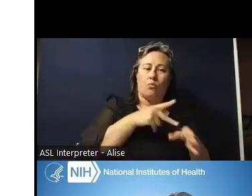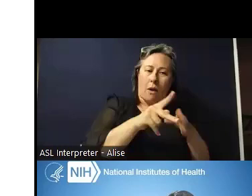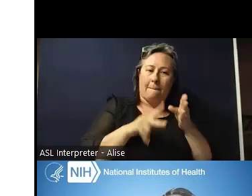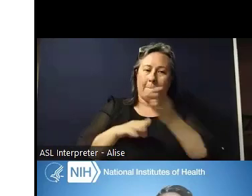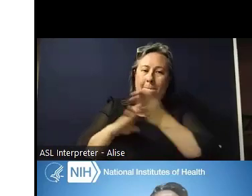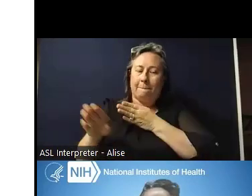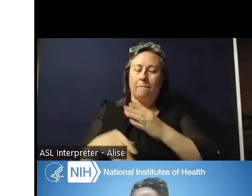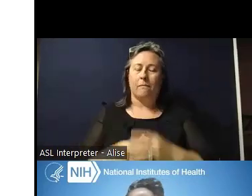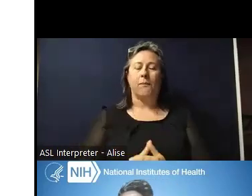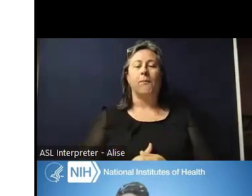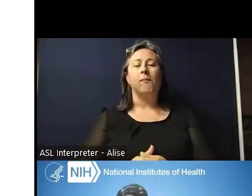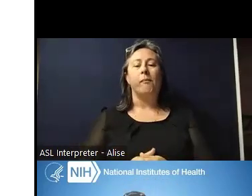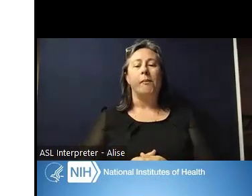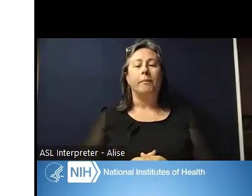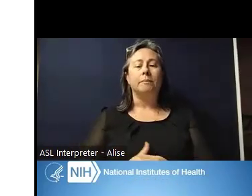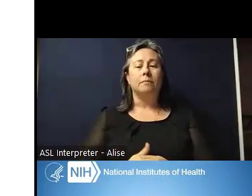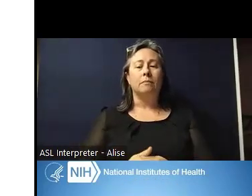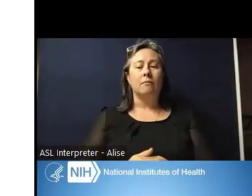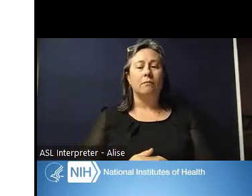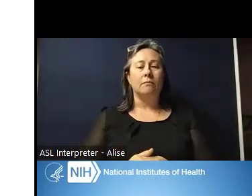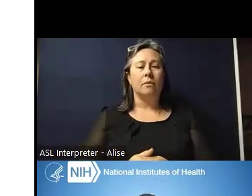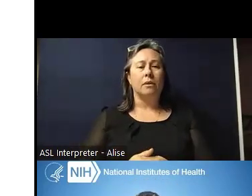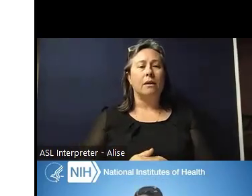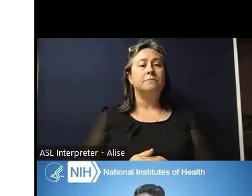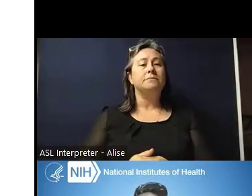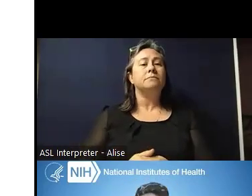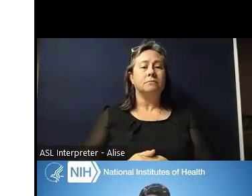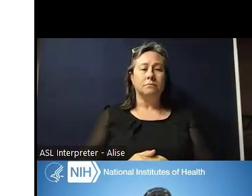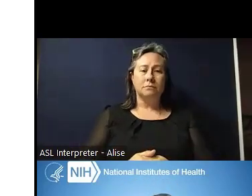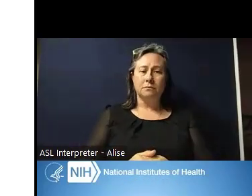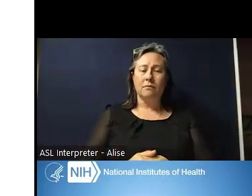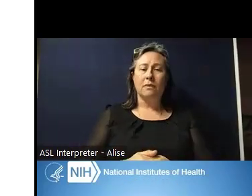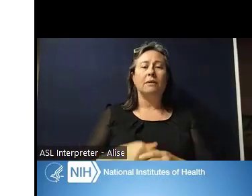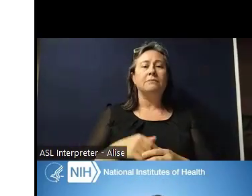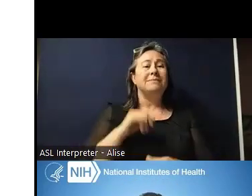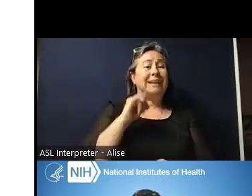Terms that establish whether or not financial conflict of interest policies